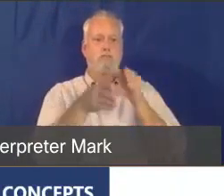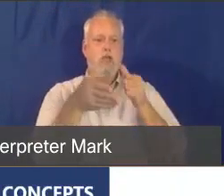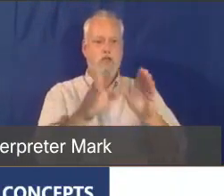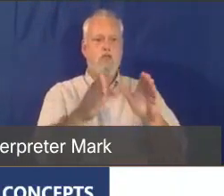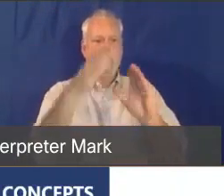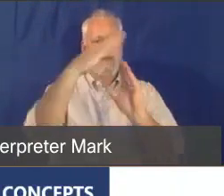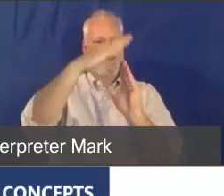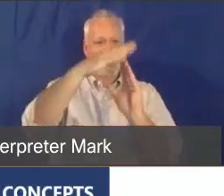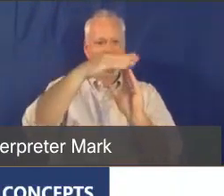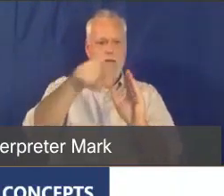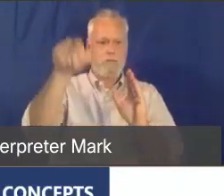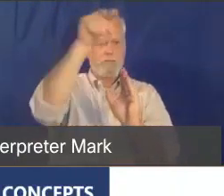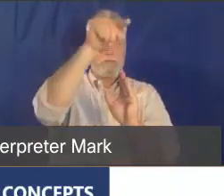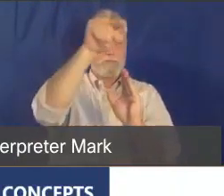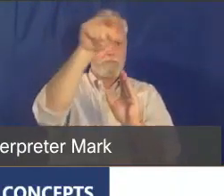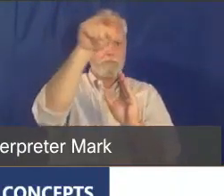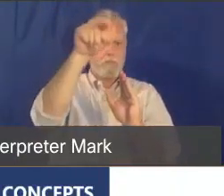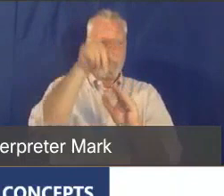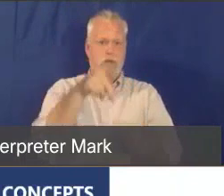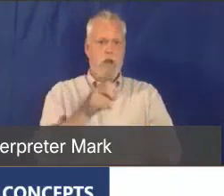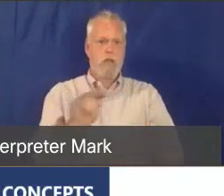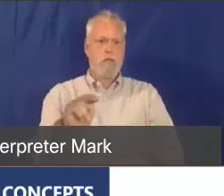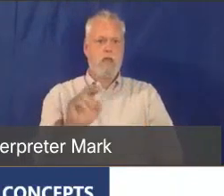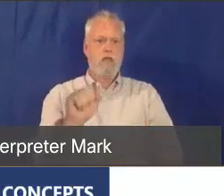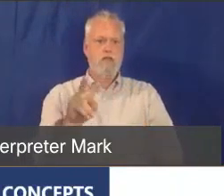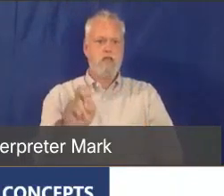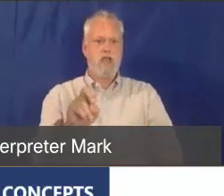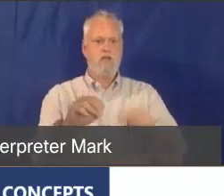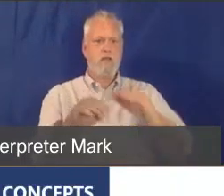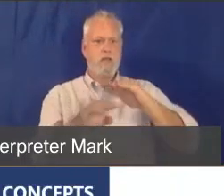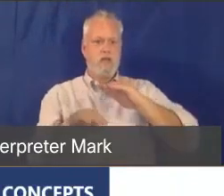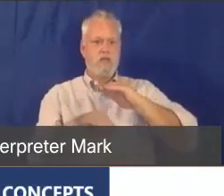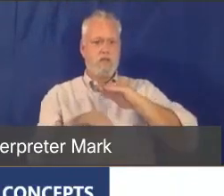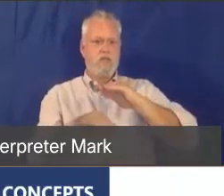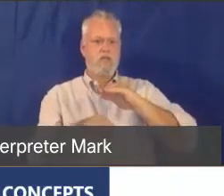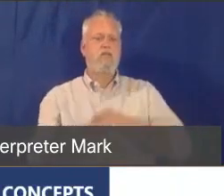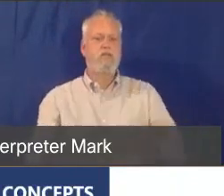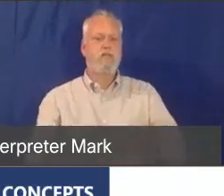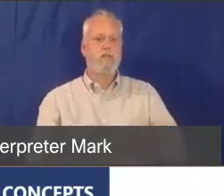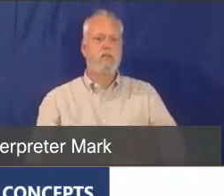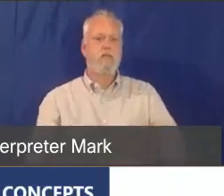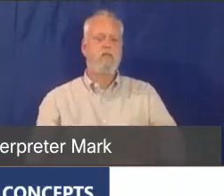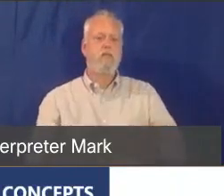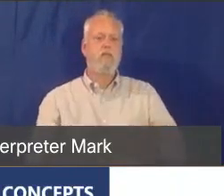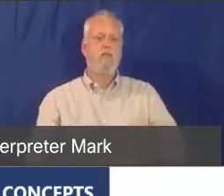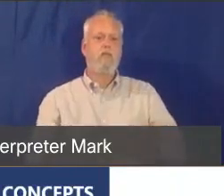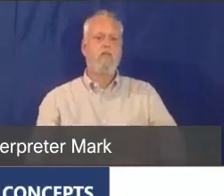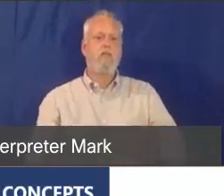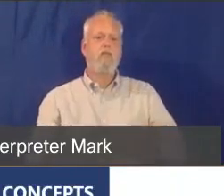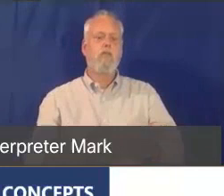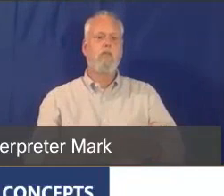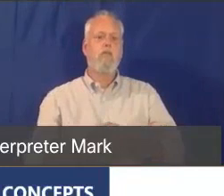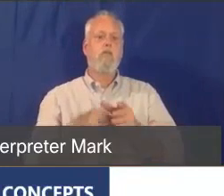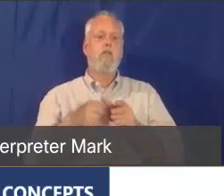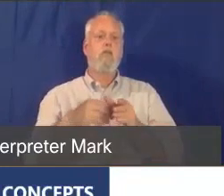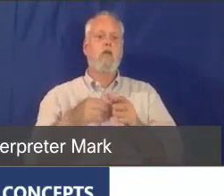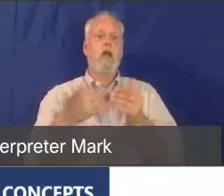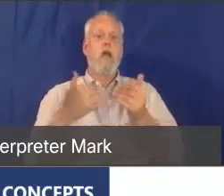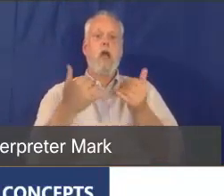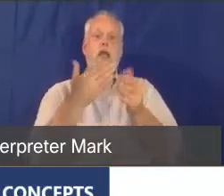Pennsylvania Avenue is at the bottom of your screen so kind of oriented in that way and we're looking at the terminus of the existing cycle track on 15th street.